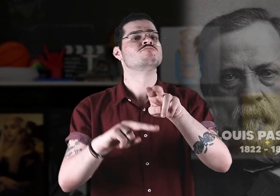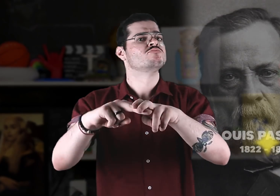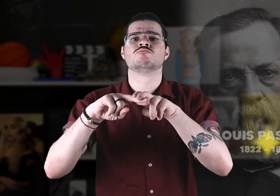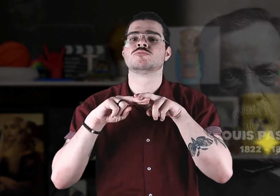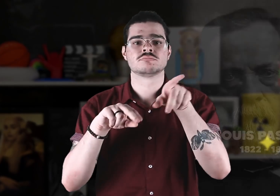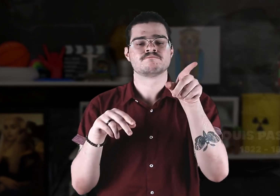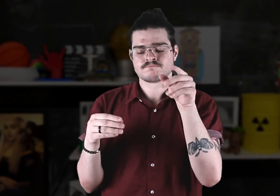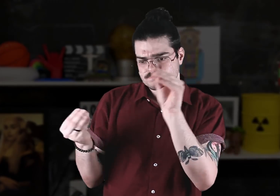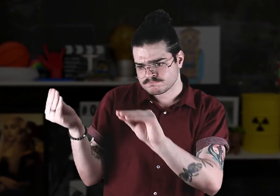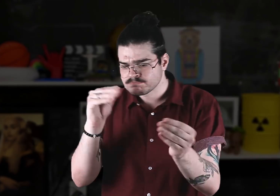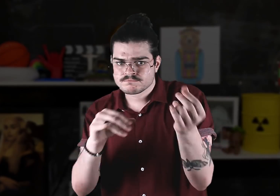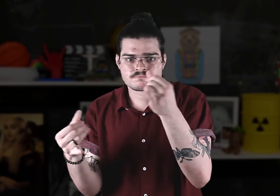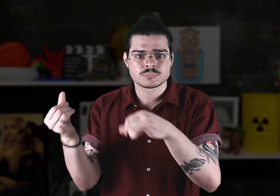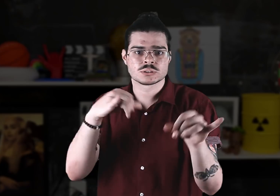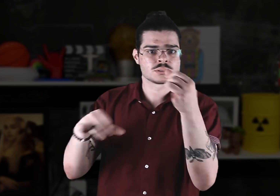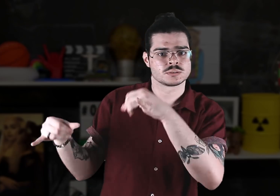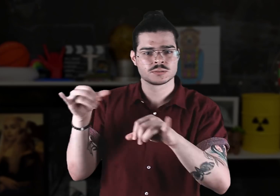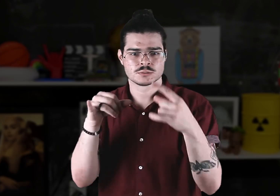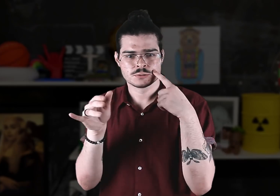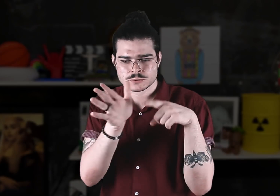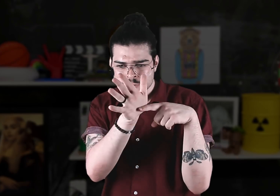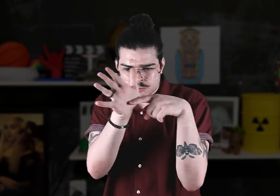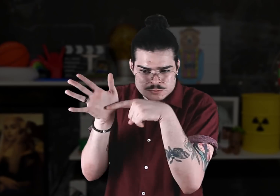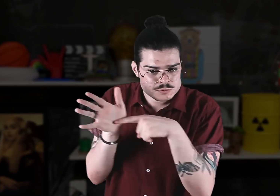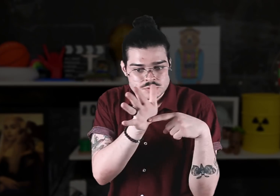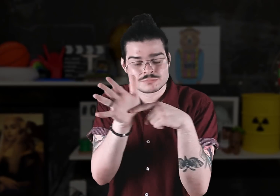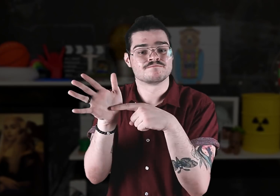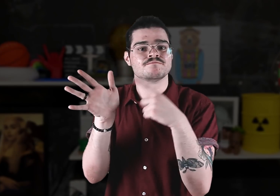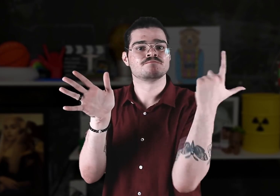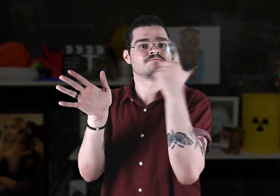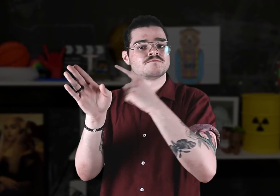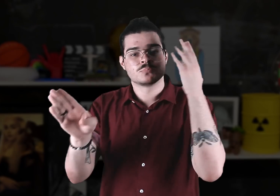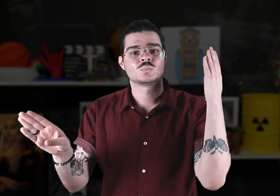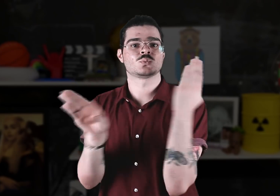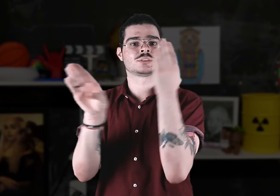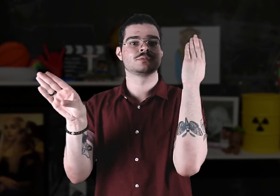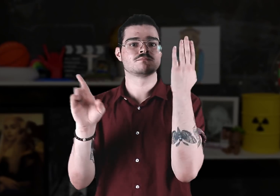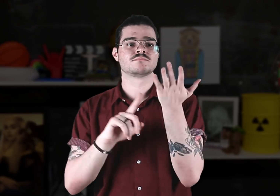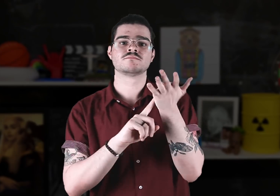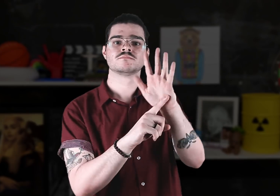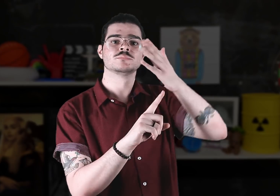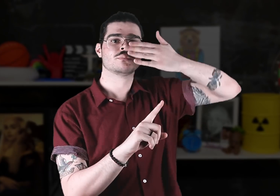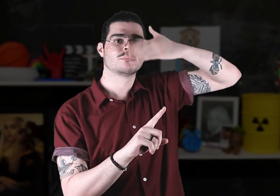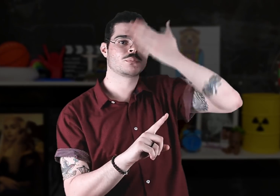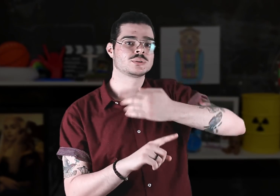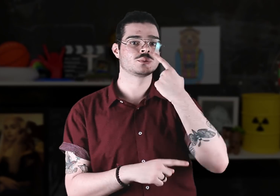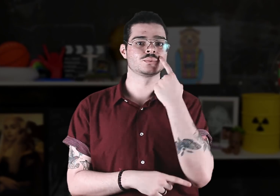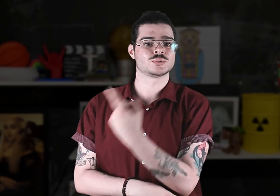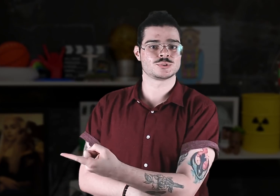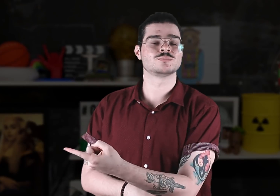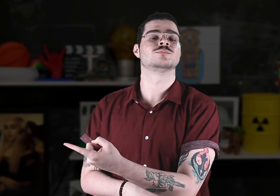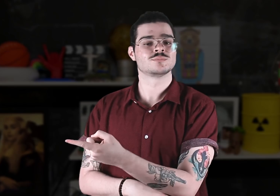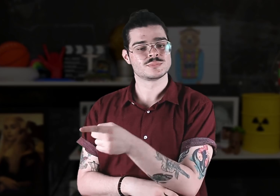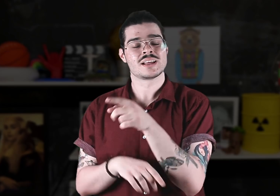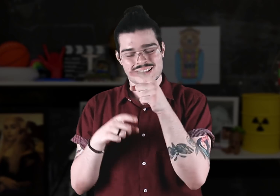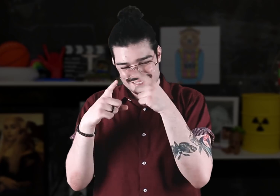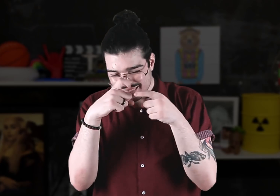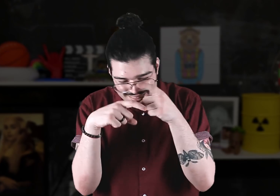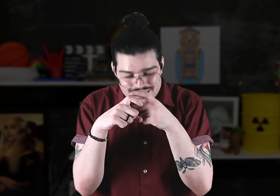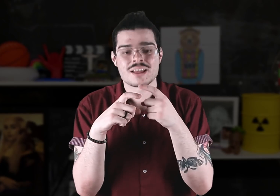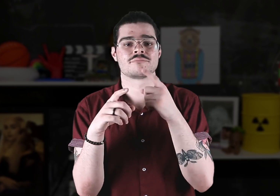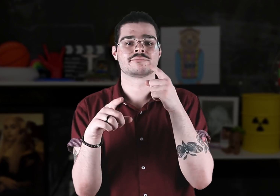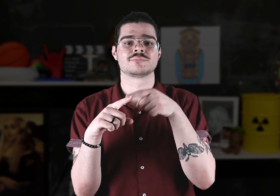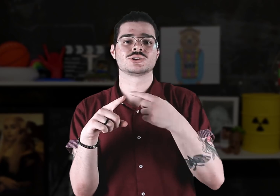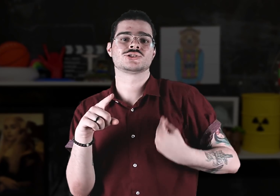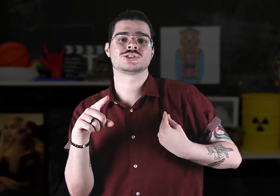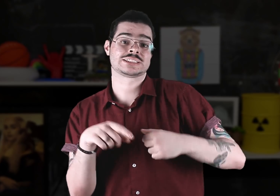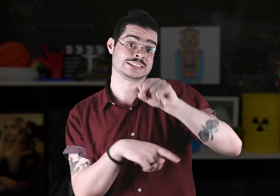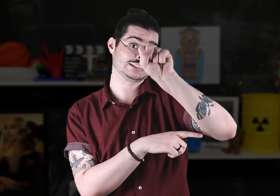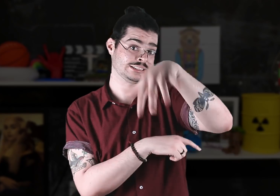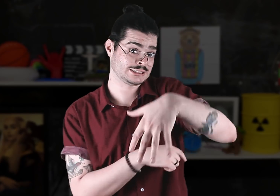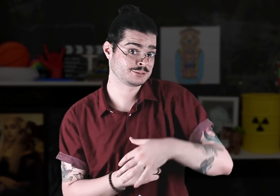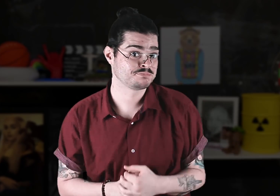who managed to do his chemical experiments to prove how they came about.